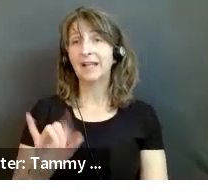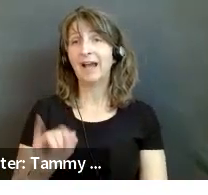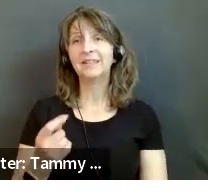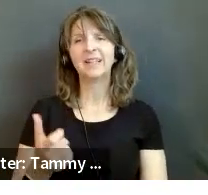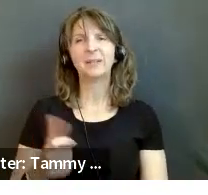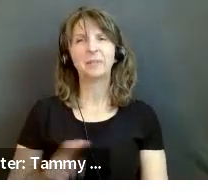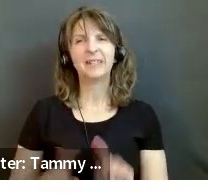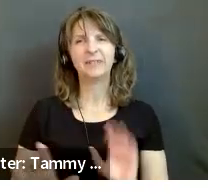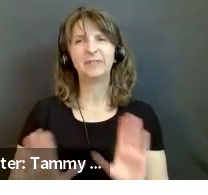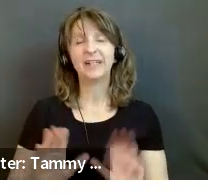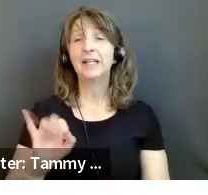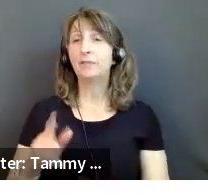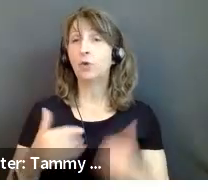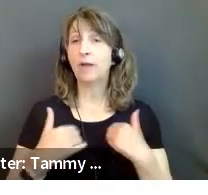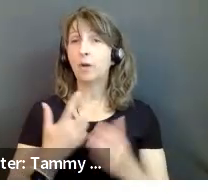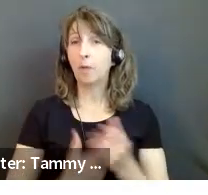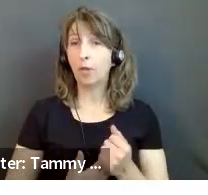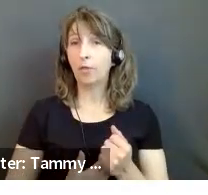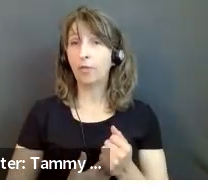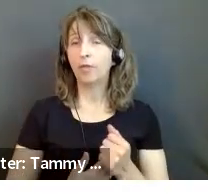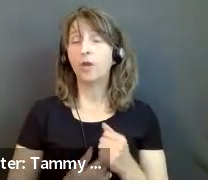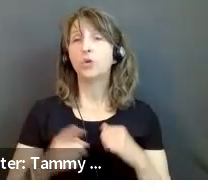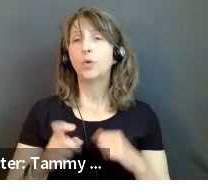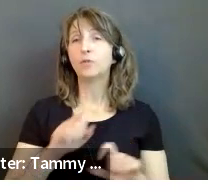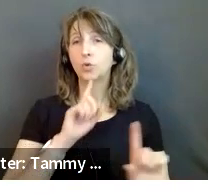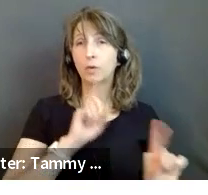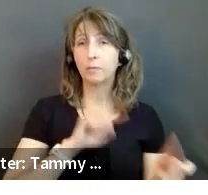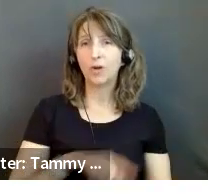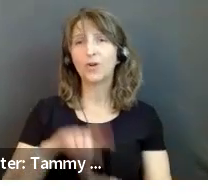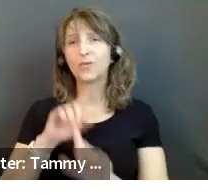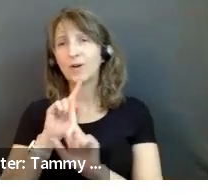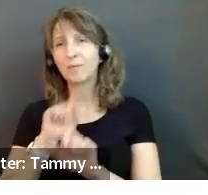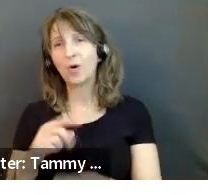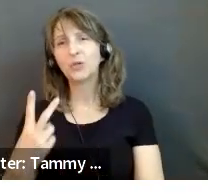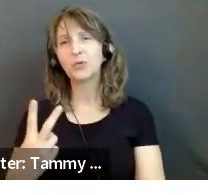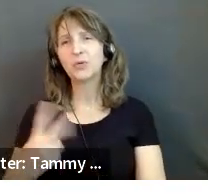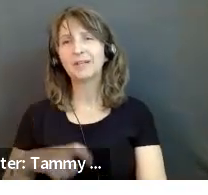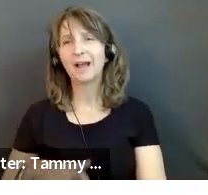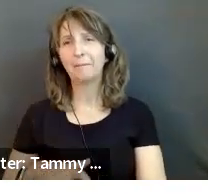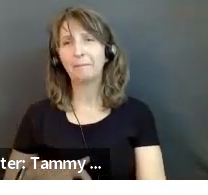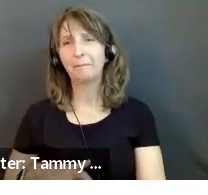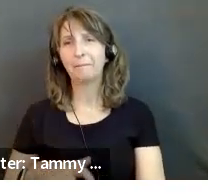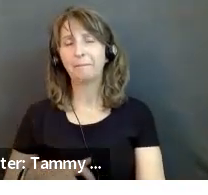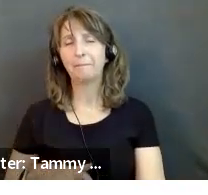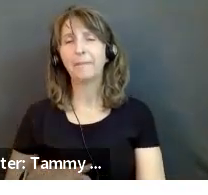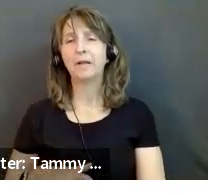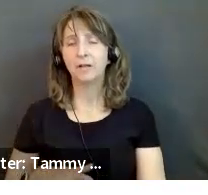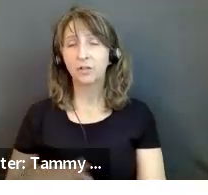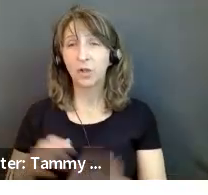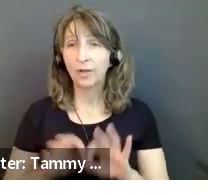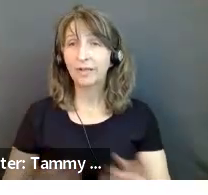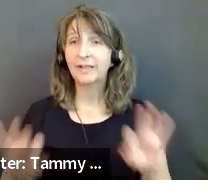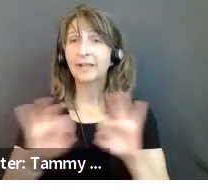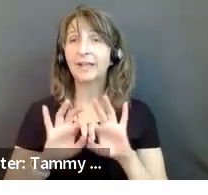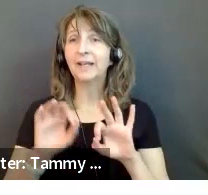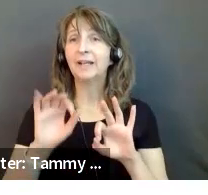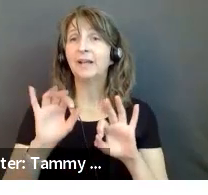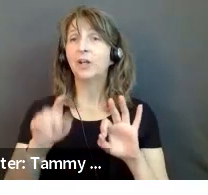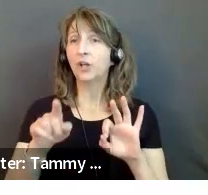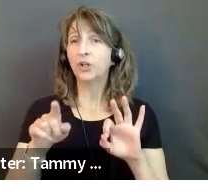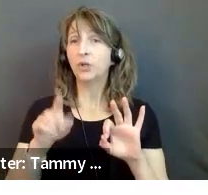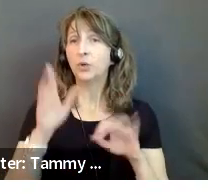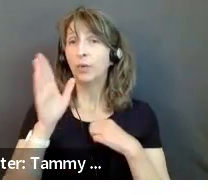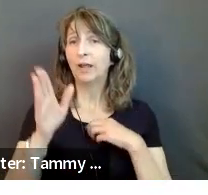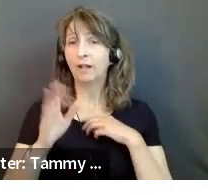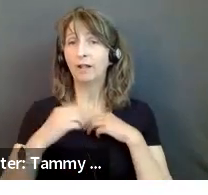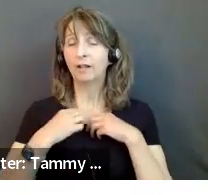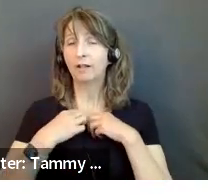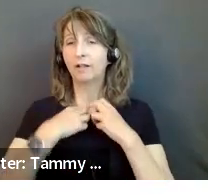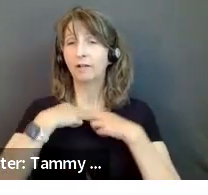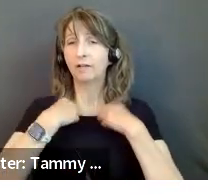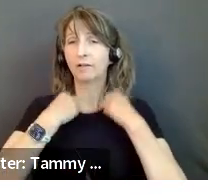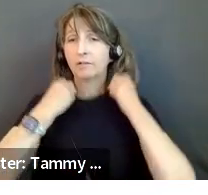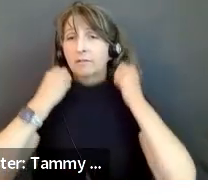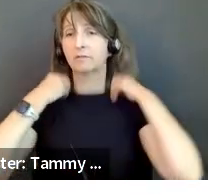If you have both, you have to report twice in 2 different areas. So, the key points are is that you are going to, have your pay stubs.